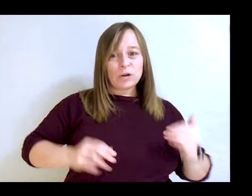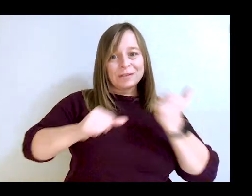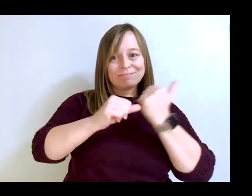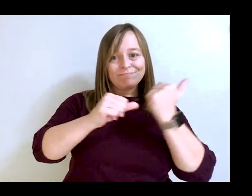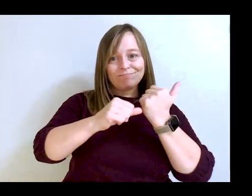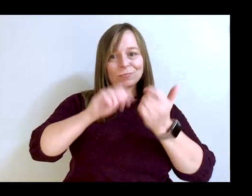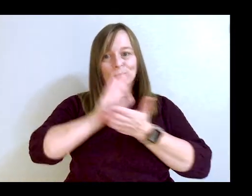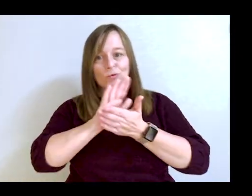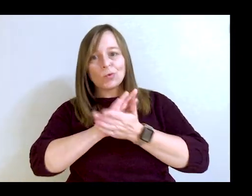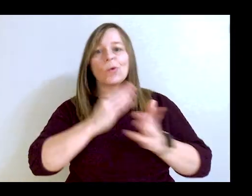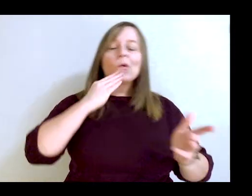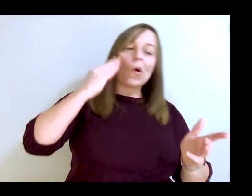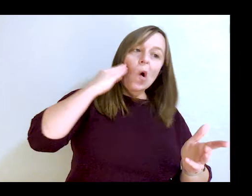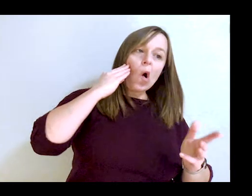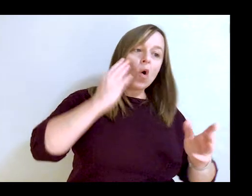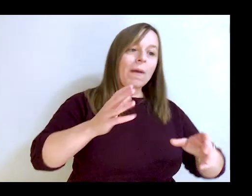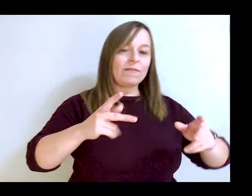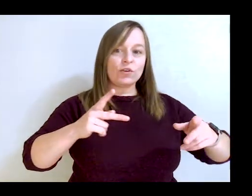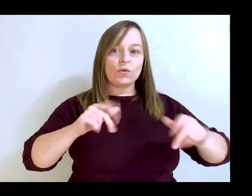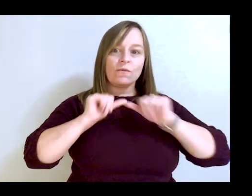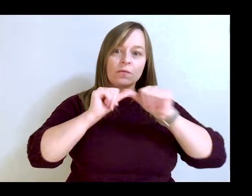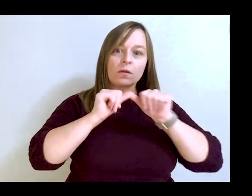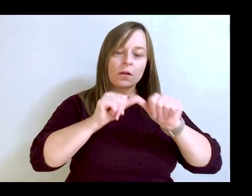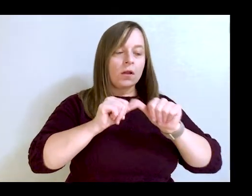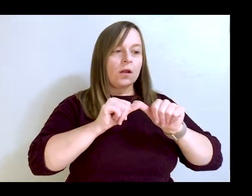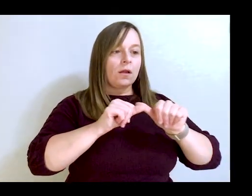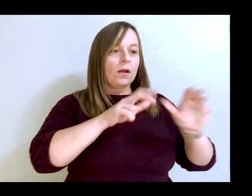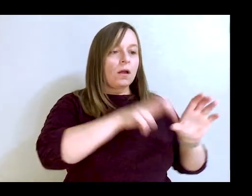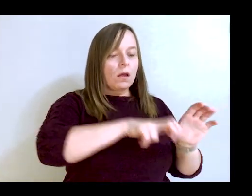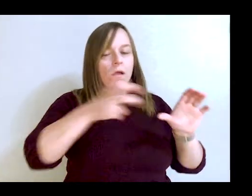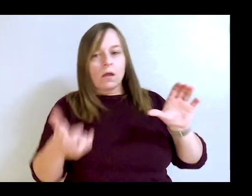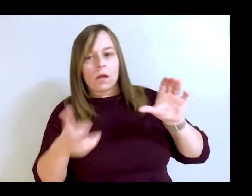assists him in school and/or home would have to continually take him in and out